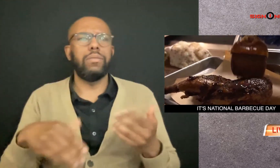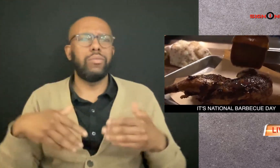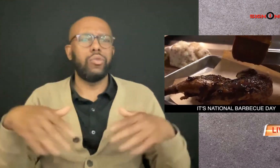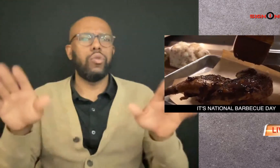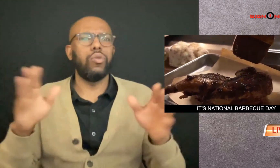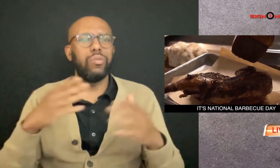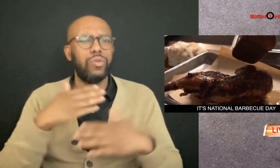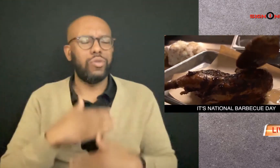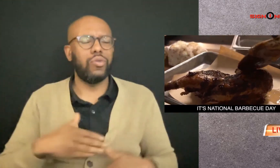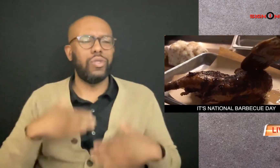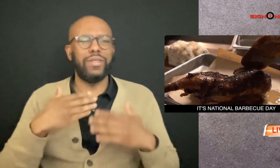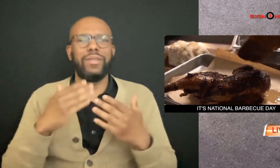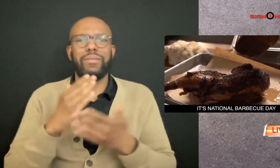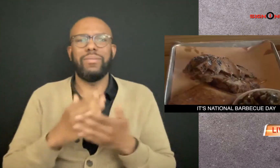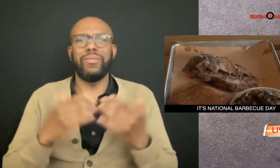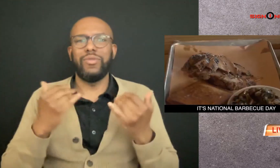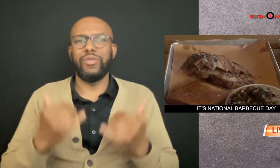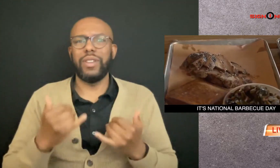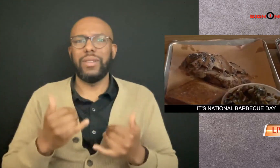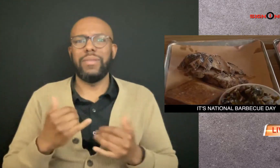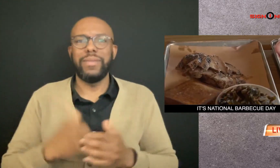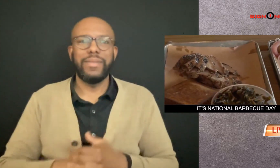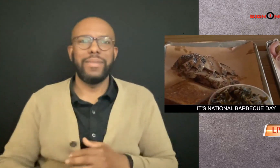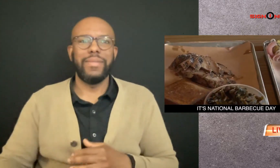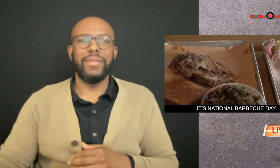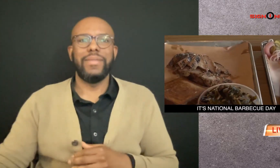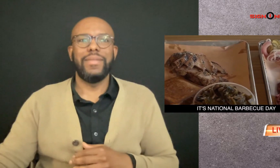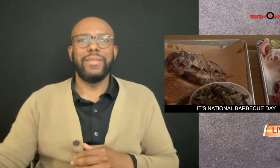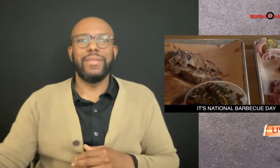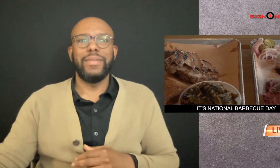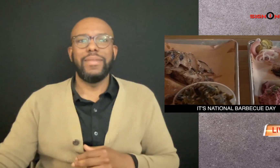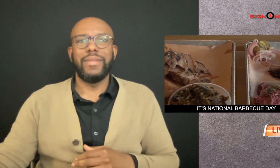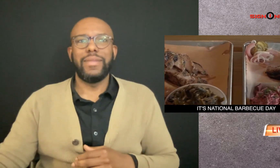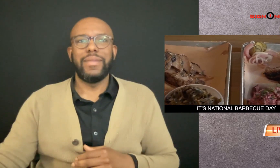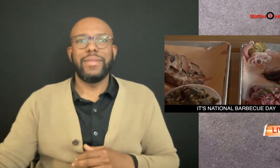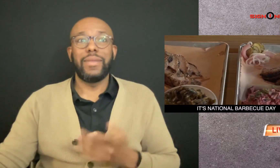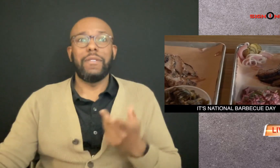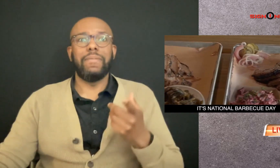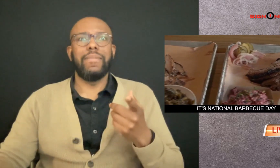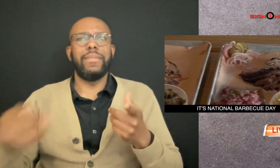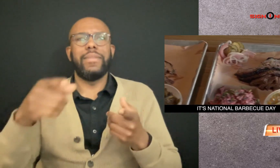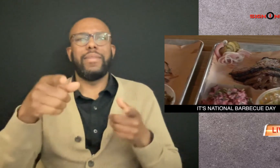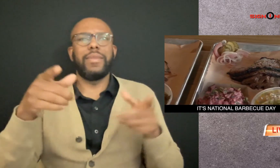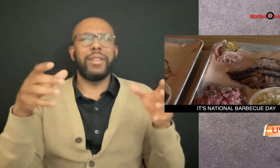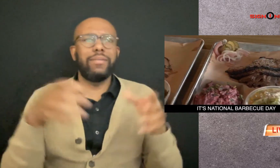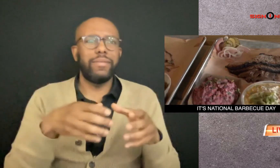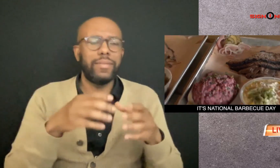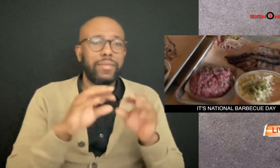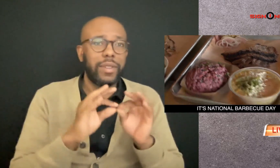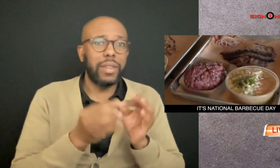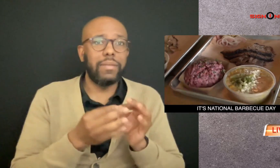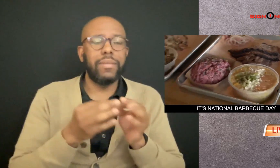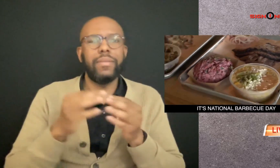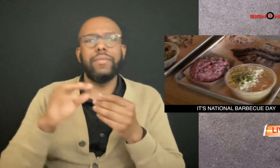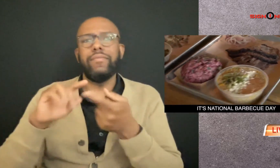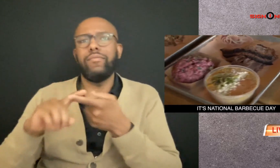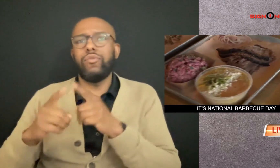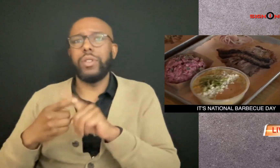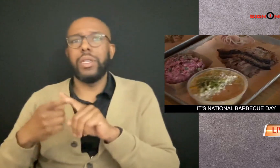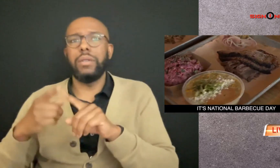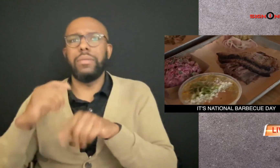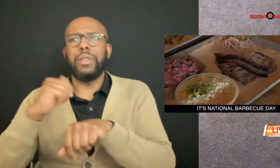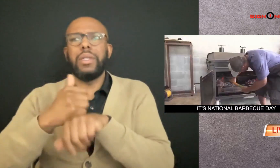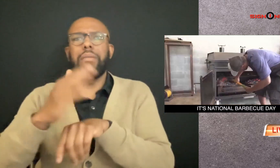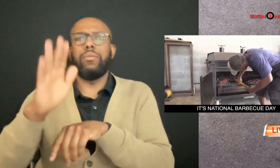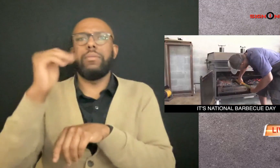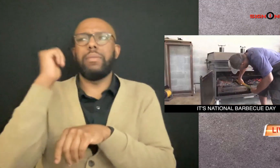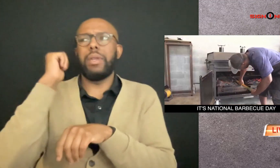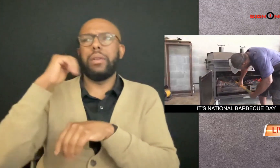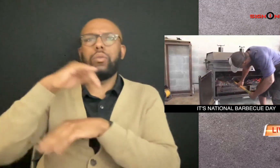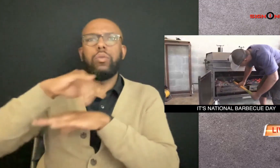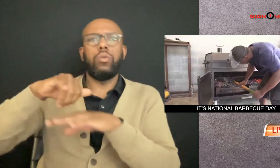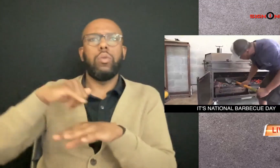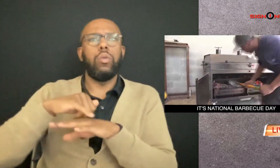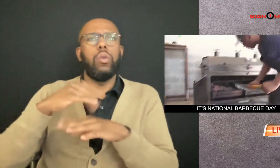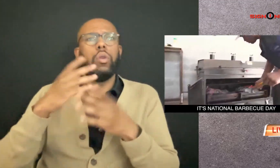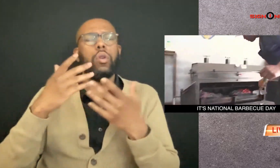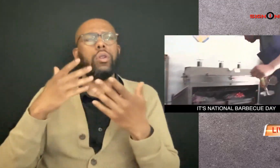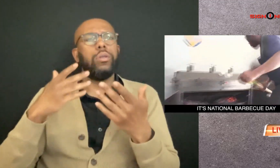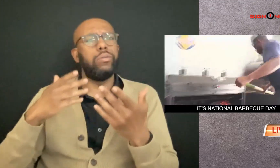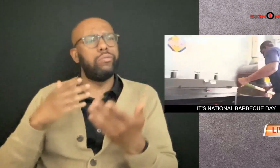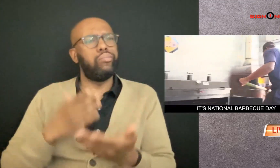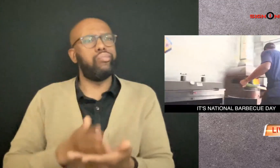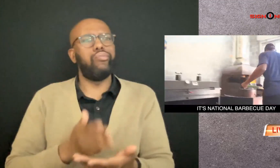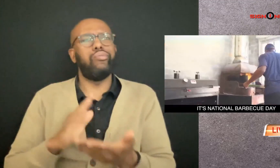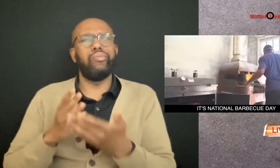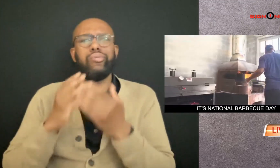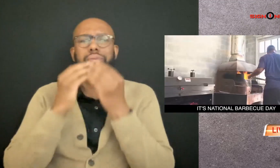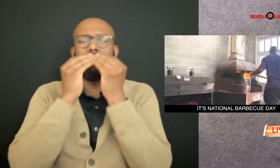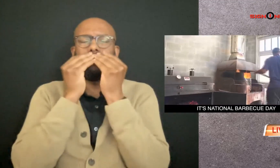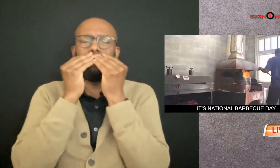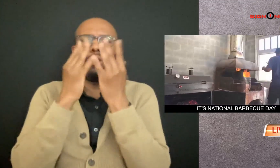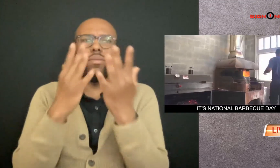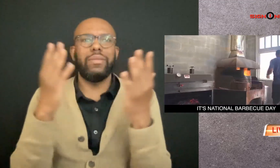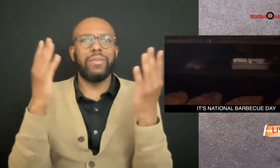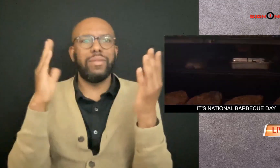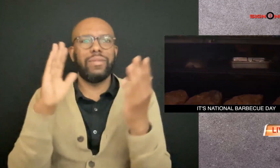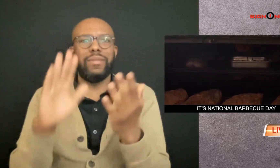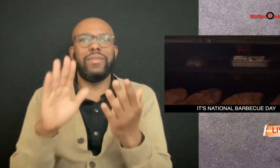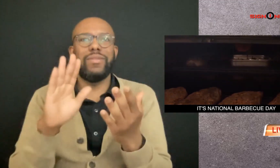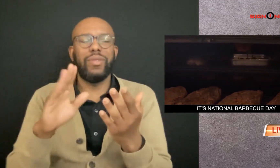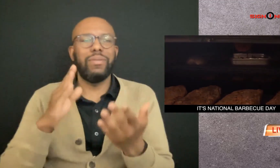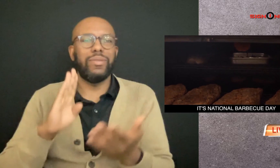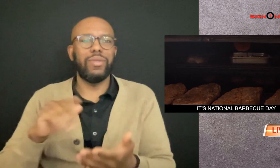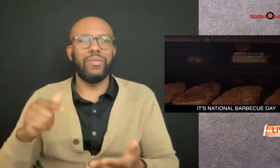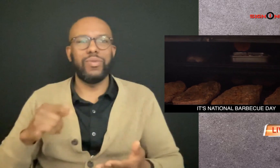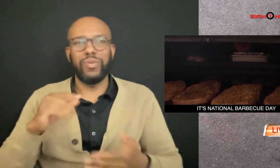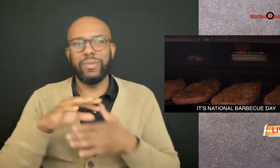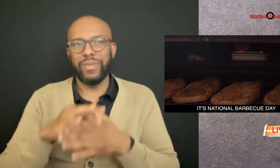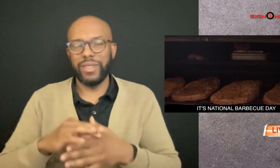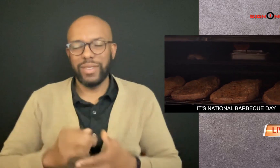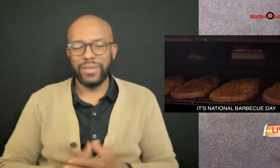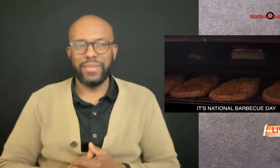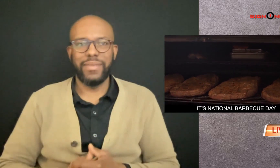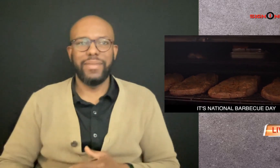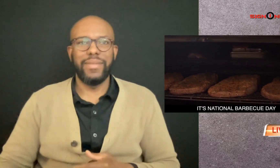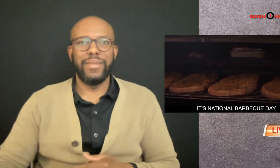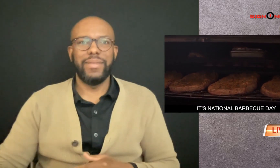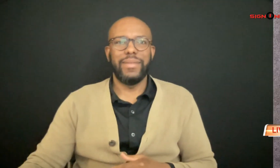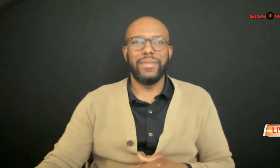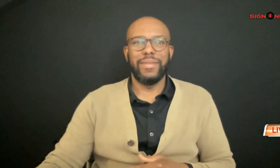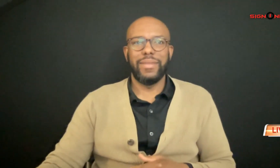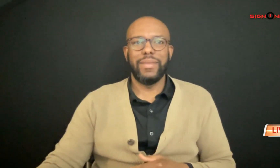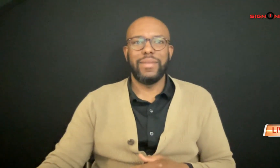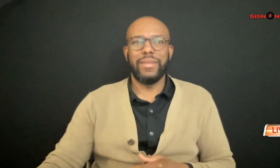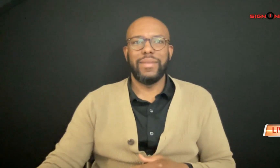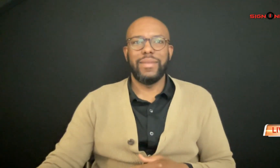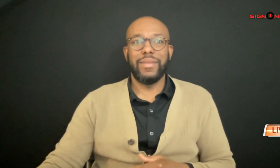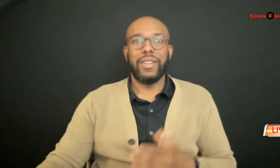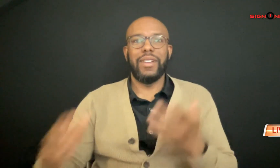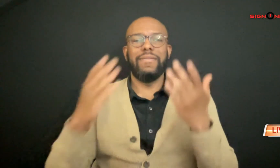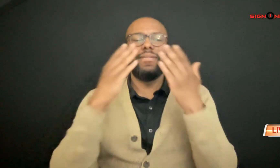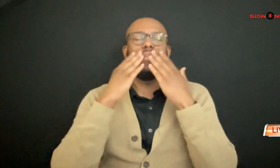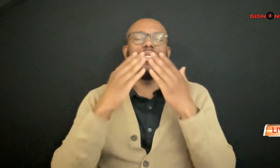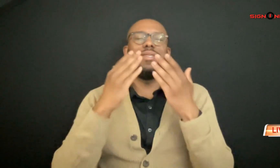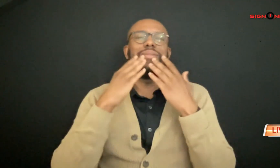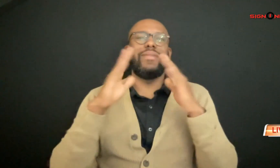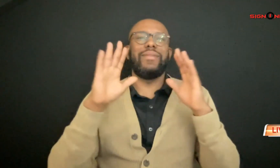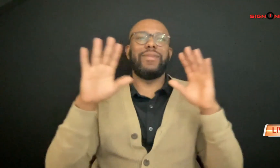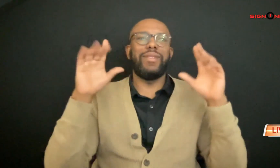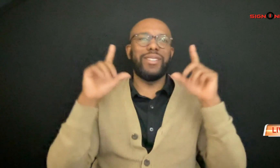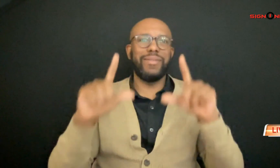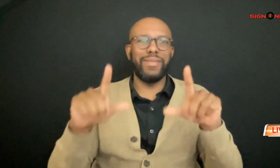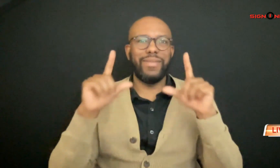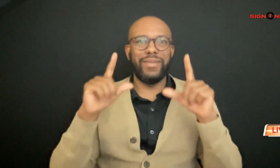enjoy some today gather your friends and family set up in the backyard and start grilling